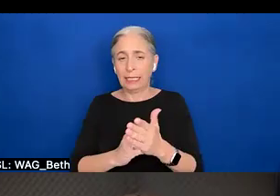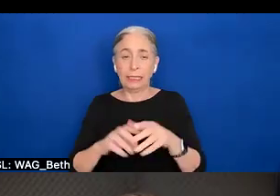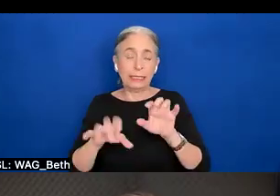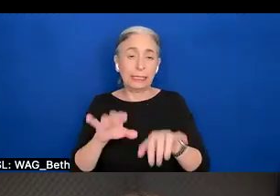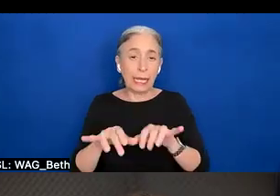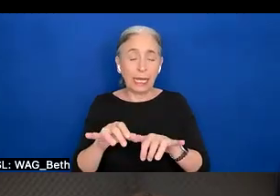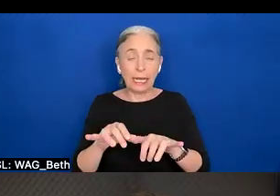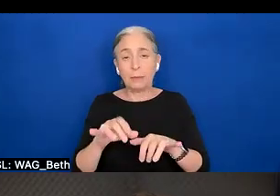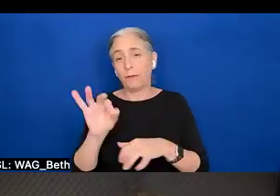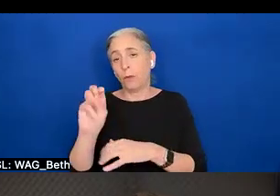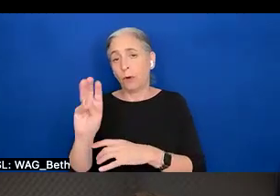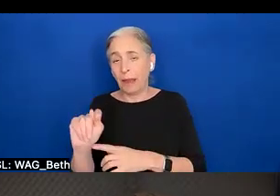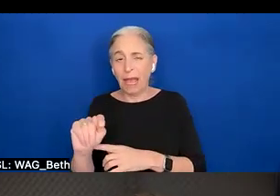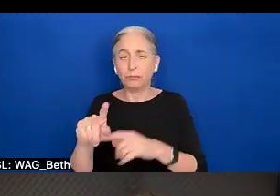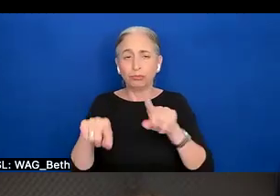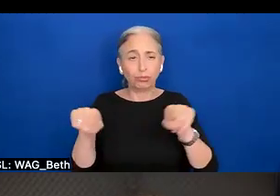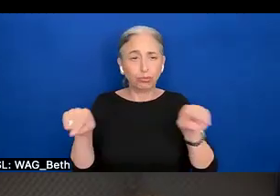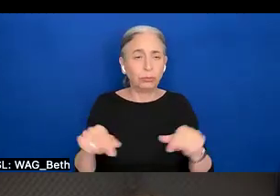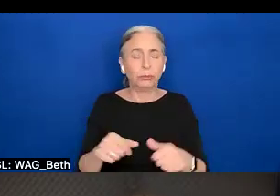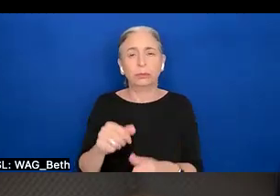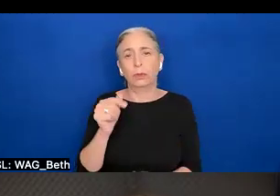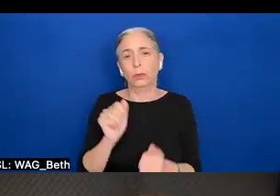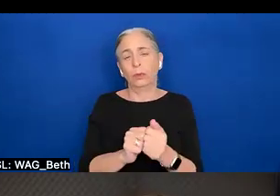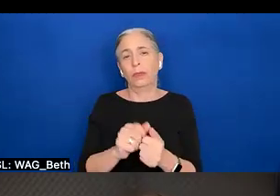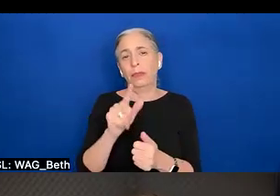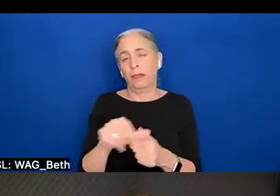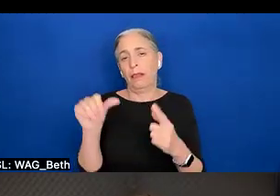typography or formatting on the letters.